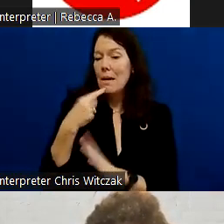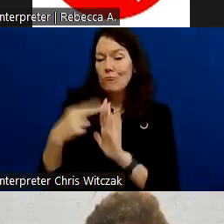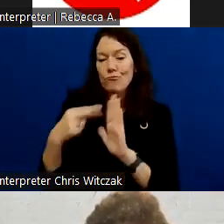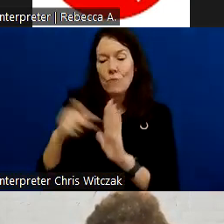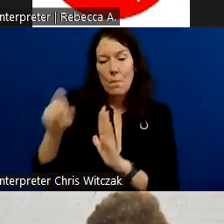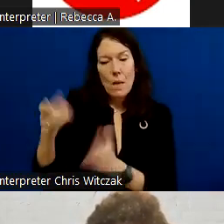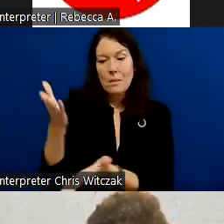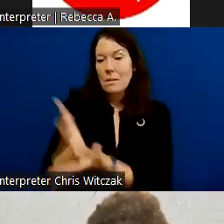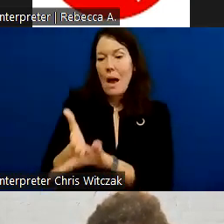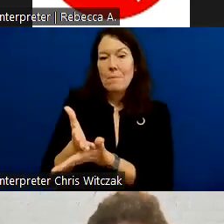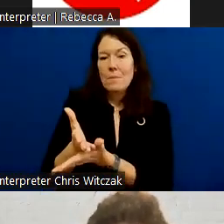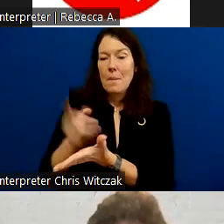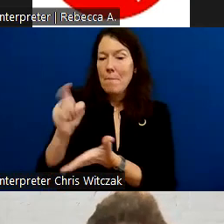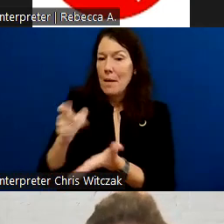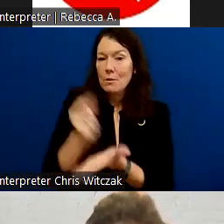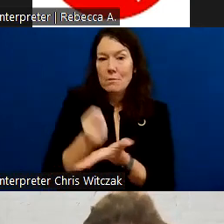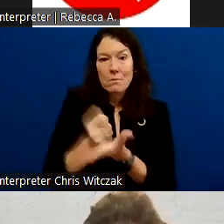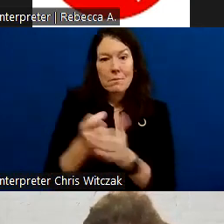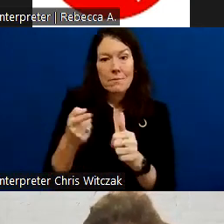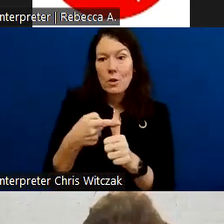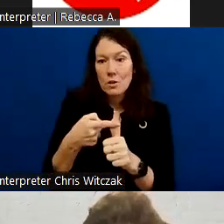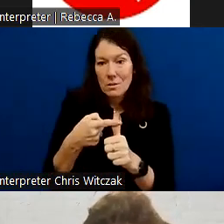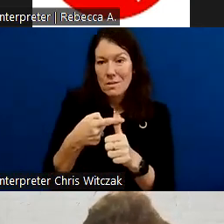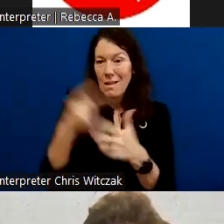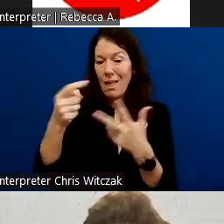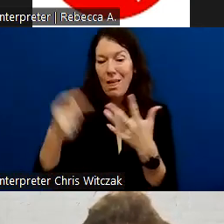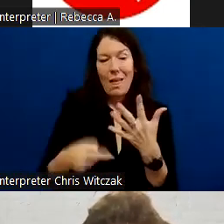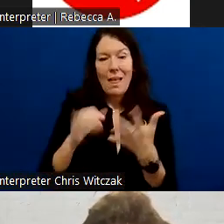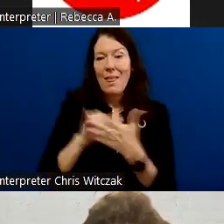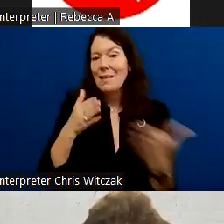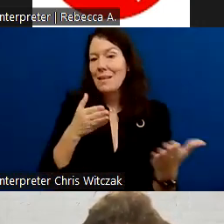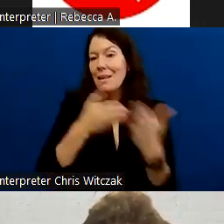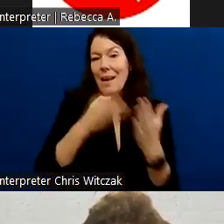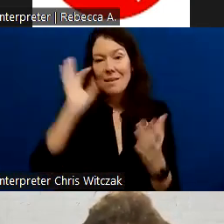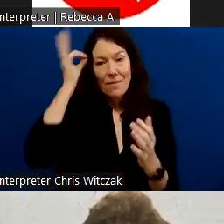and they must go to treatment right all of that goes against Federal Regulations around